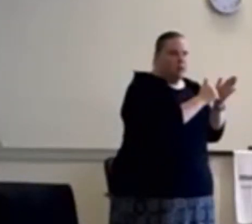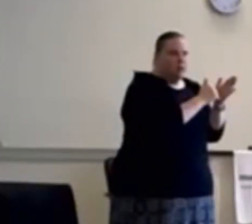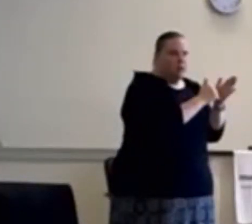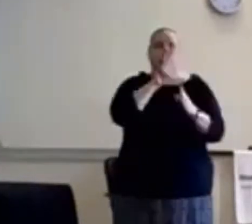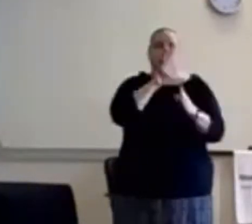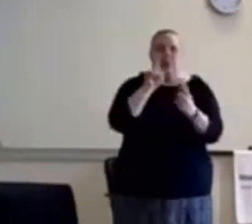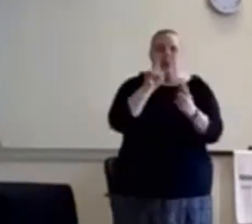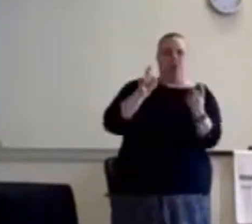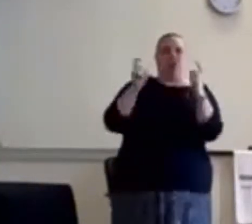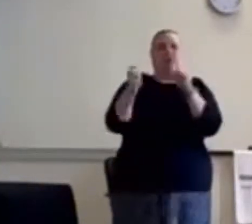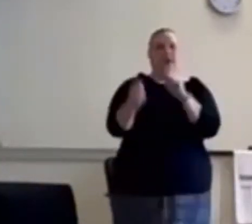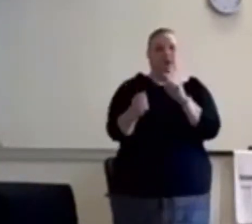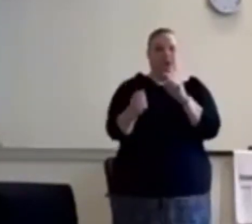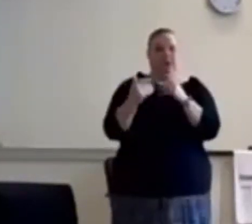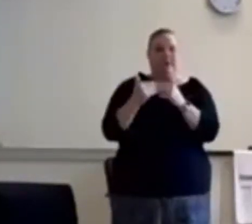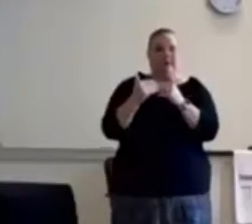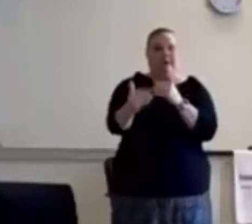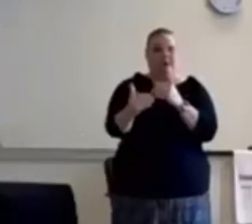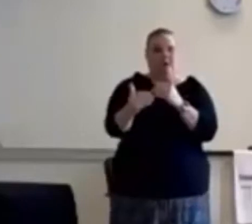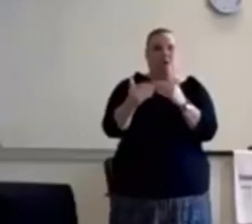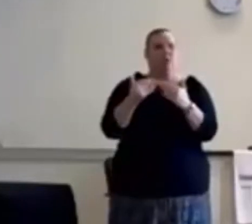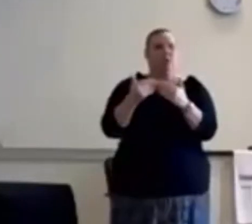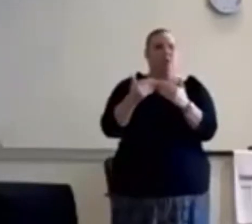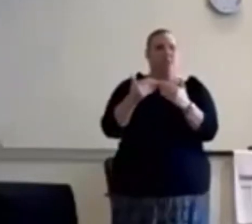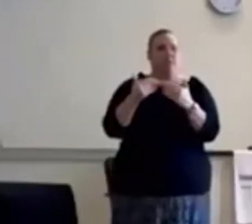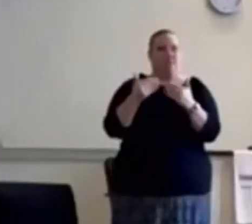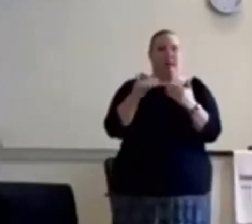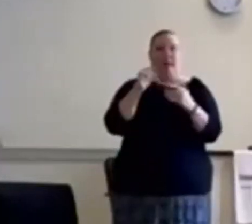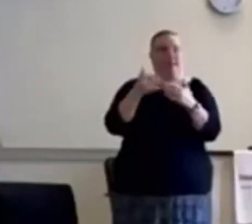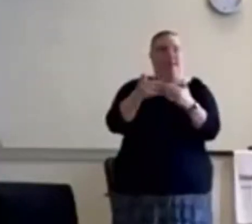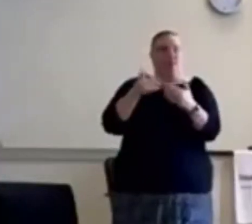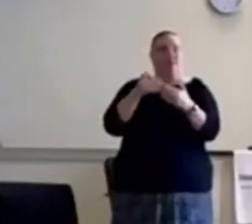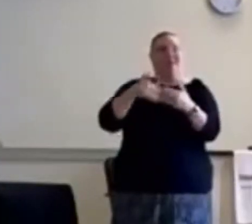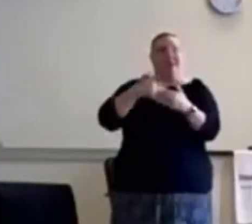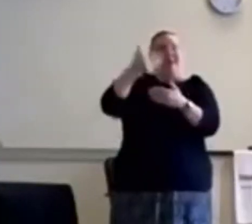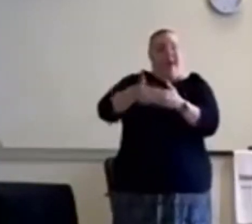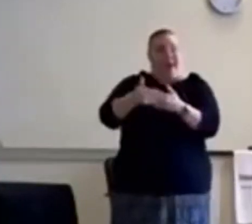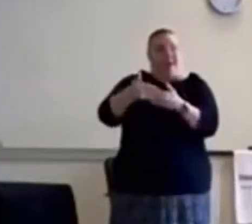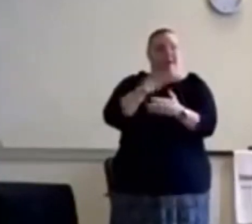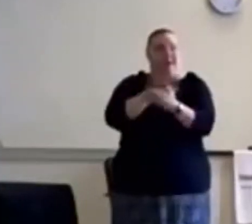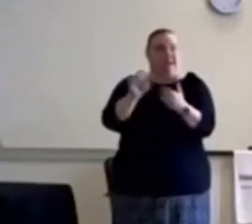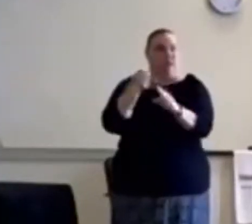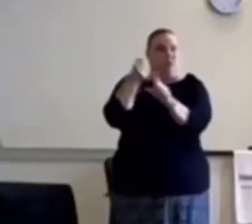change before the next inevitable disaster strikes. The Partnership stands